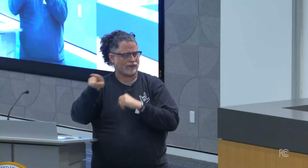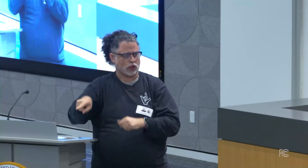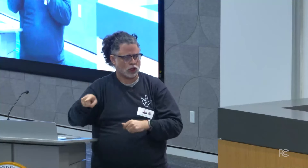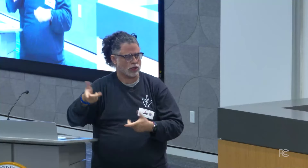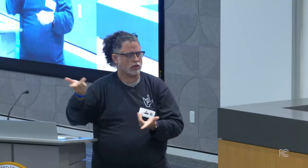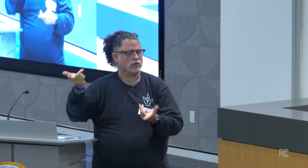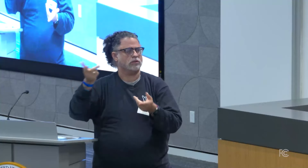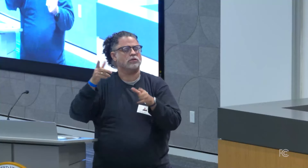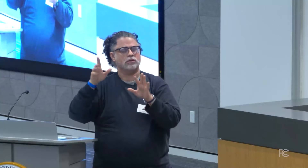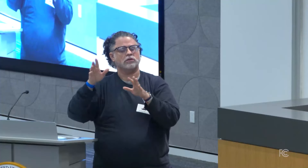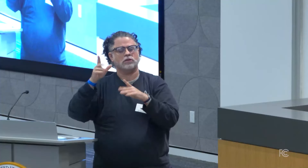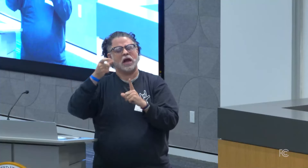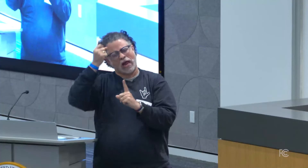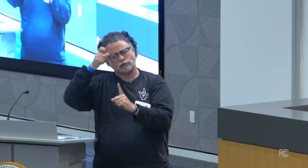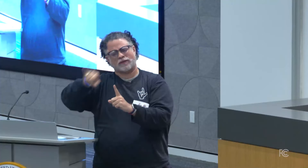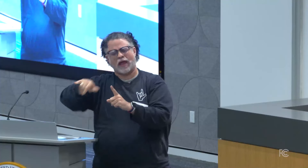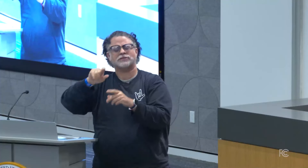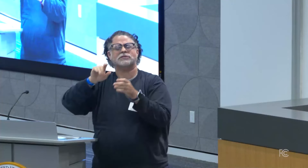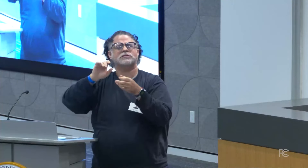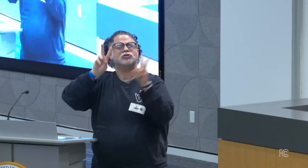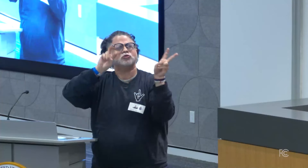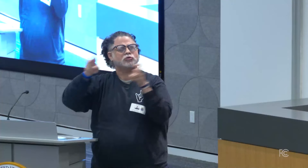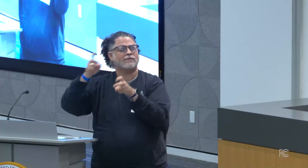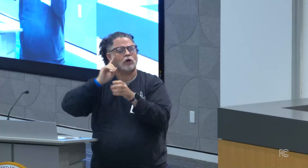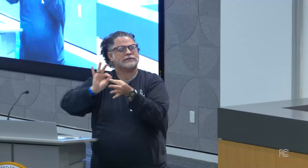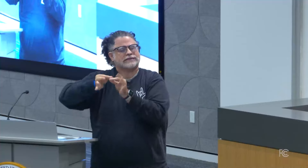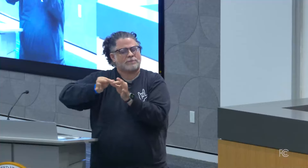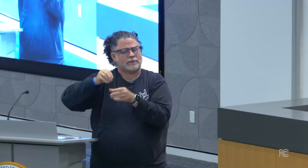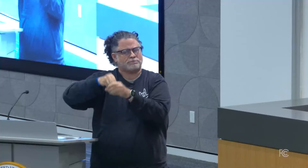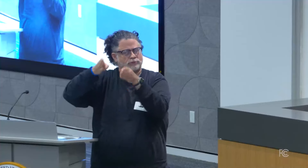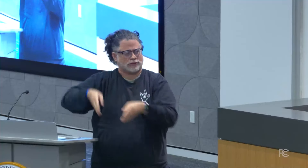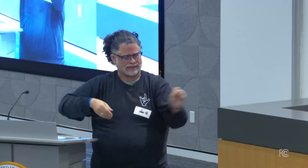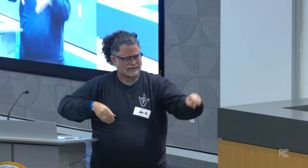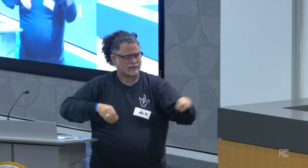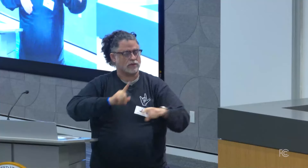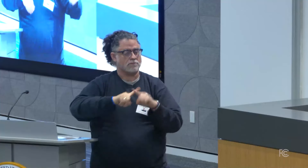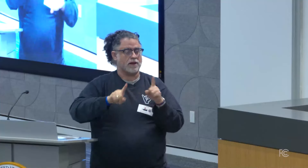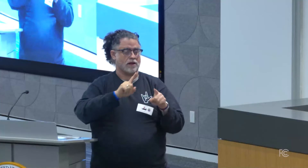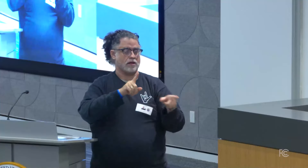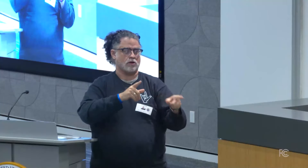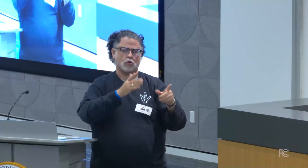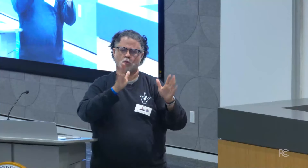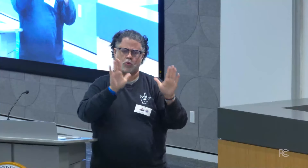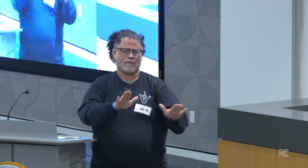VENEZUELA WHO HAVE BEEN CONTACTING ME THROUGH INSTAGRAM WHO HAVE IMMIGRATED TO THE UNITED STATES AND A LOT OF THEM